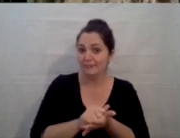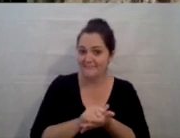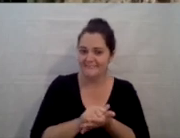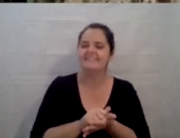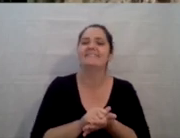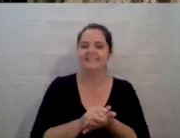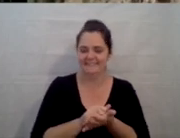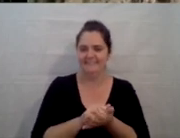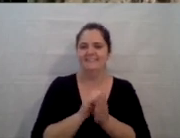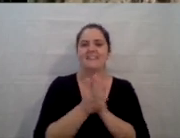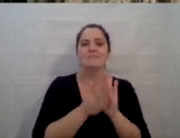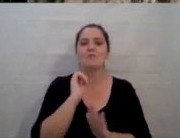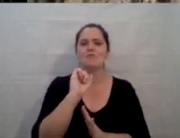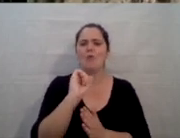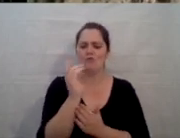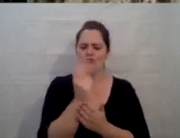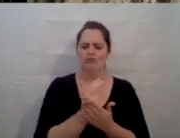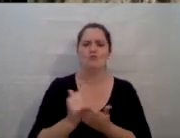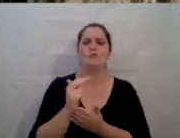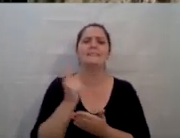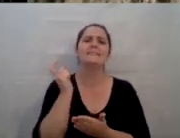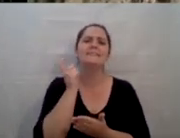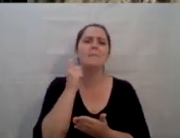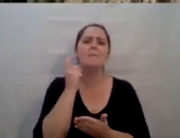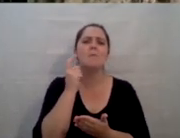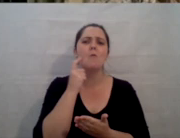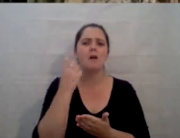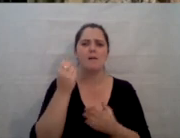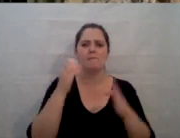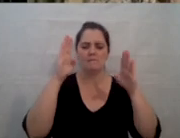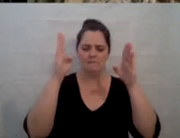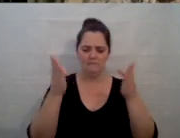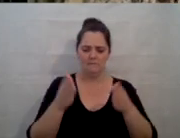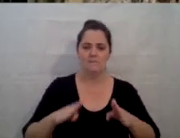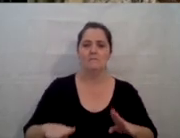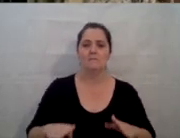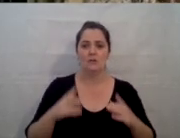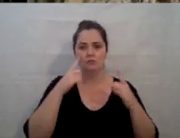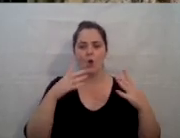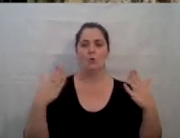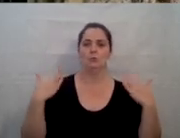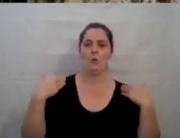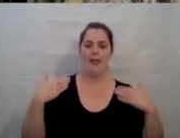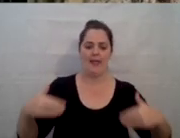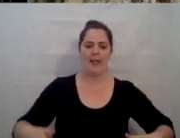you should have a very simple S-curve that just maps out the shoulders and the hips like that all right and that's it.